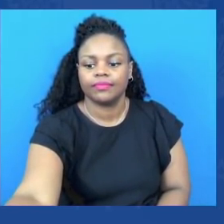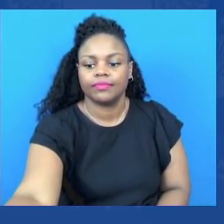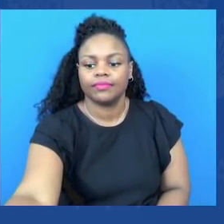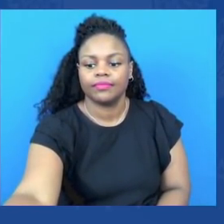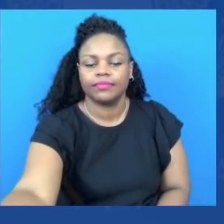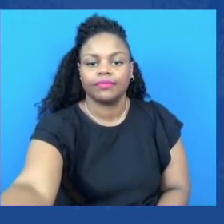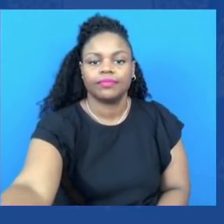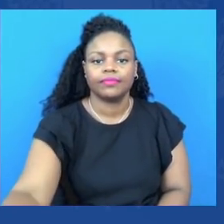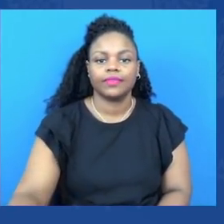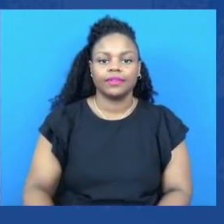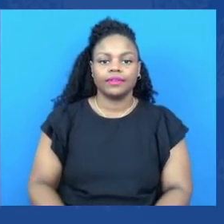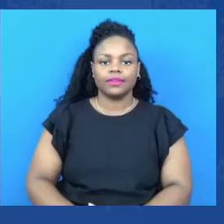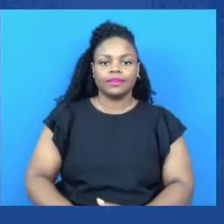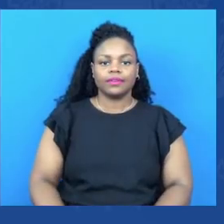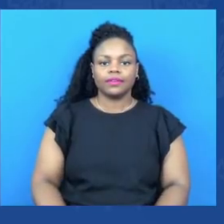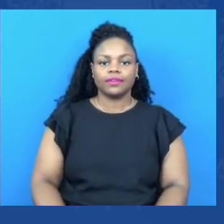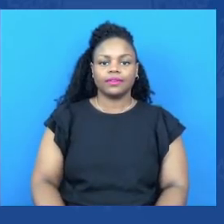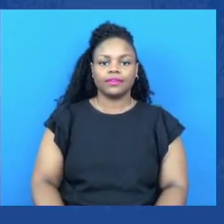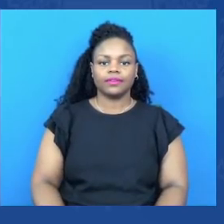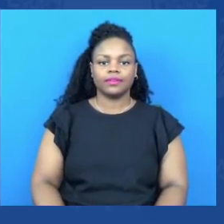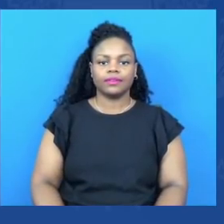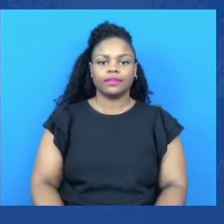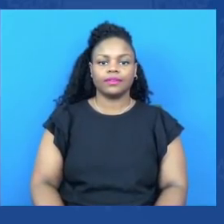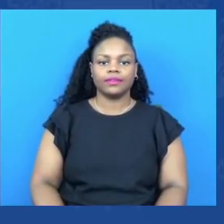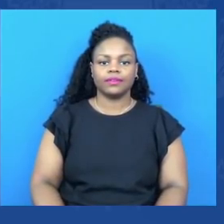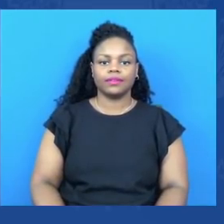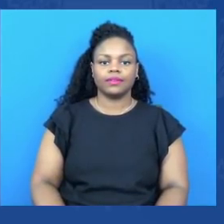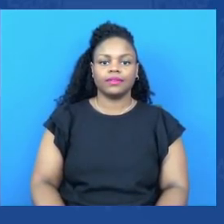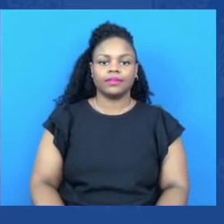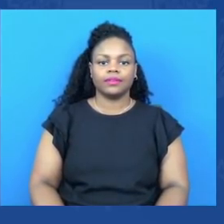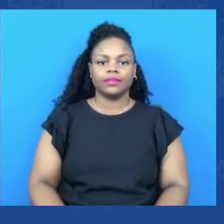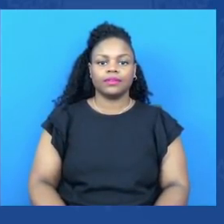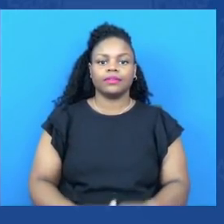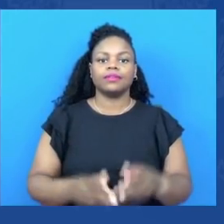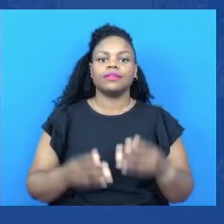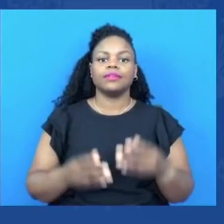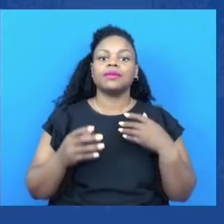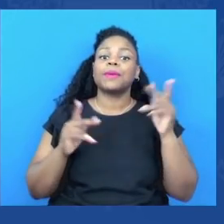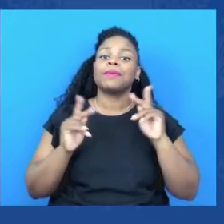the pandemic of the unvaccinated. I know there are lot of people out there